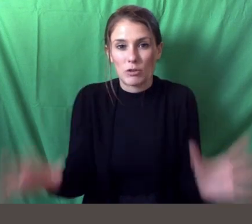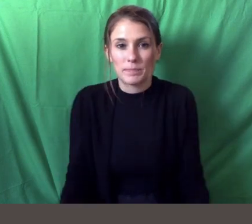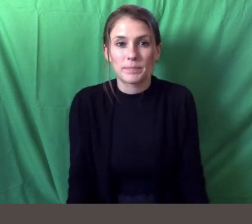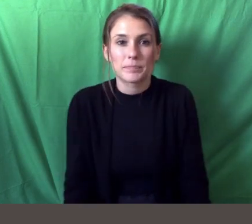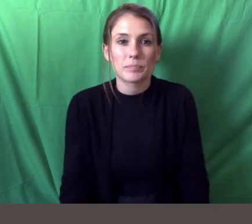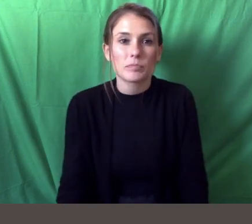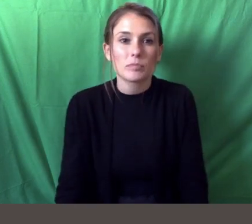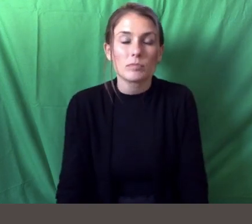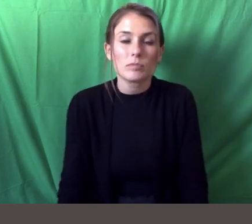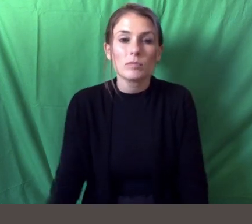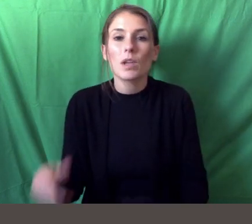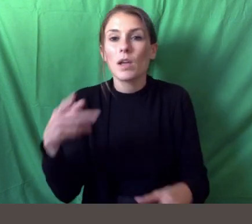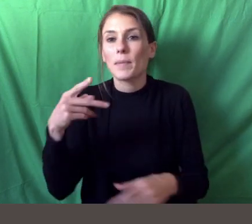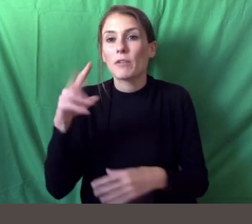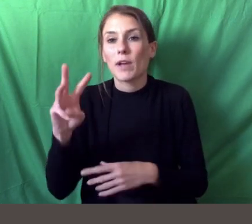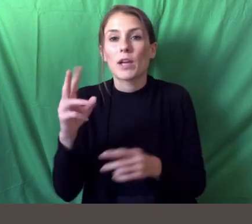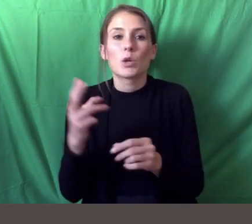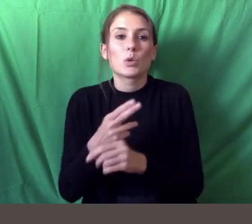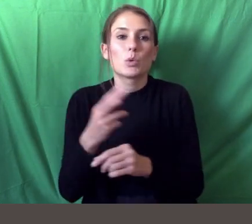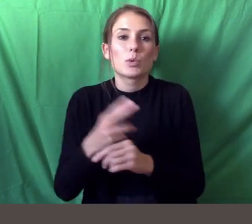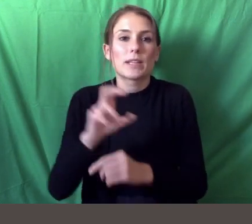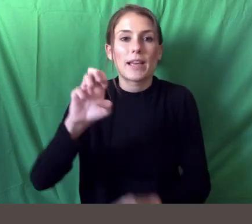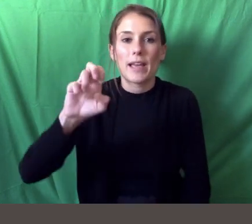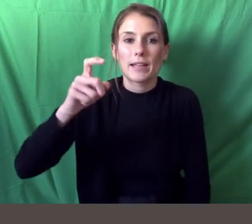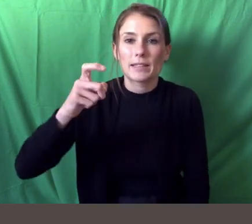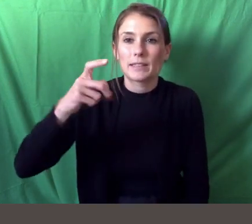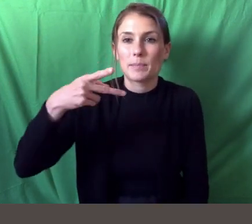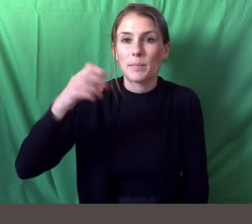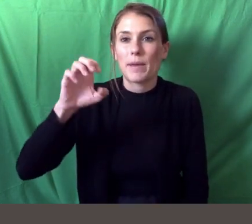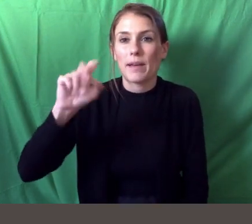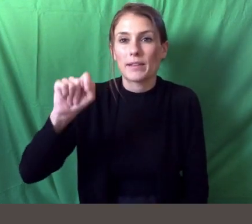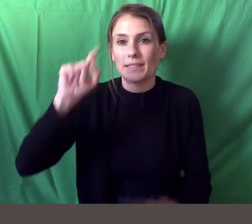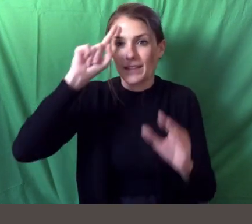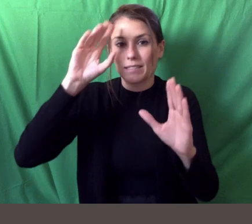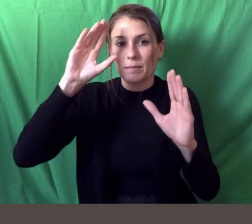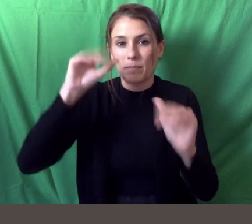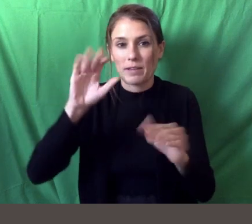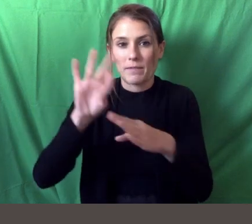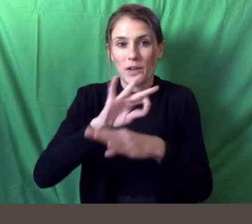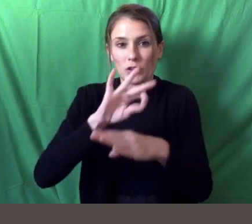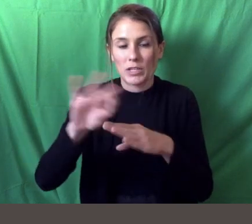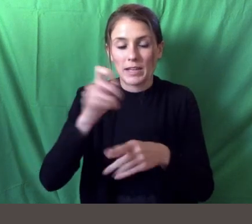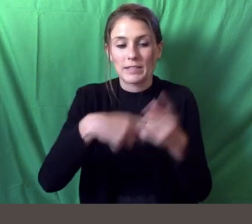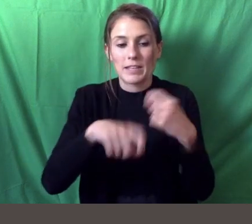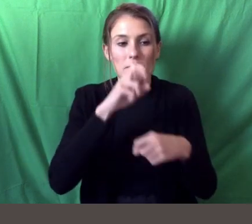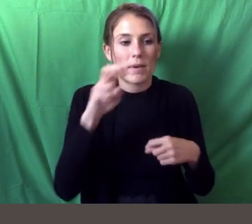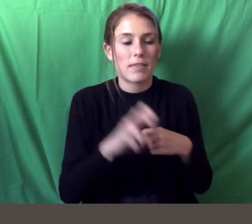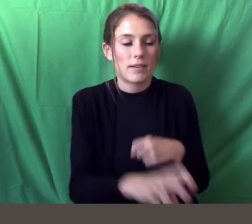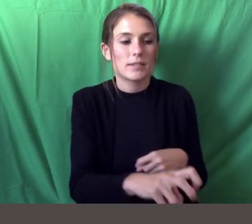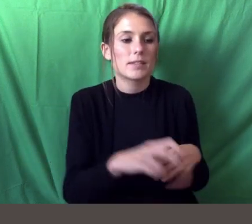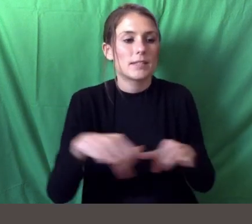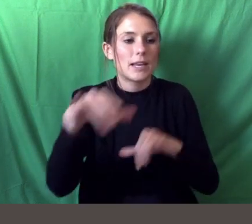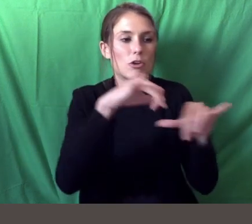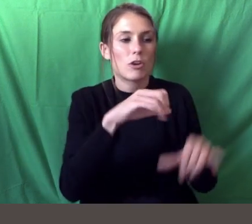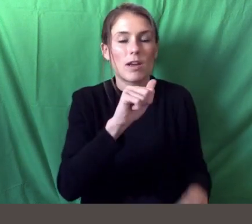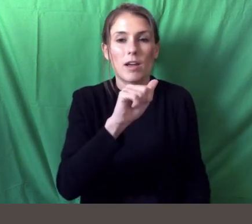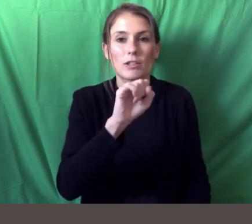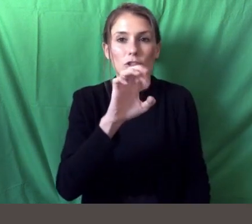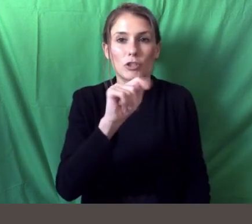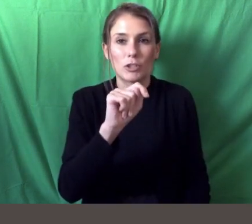PlayWright uses the expect function to perform assertions instead of Python's standard assert command.